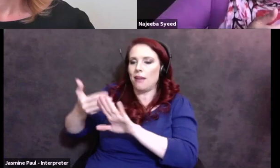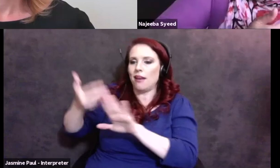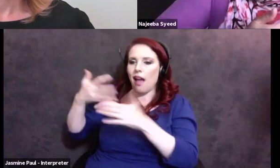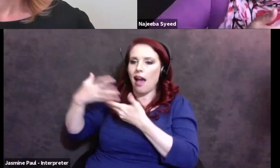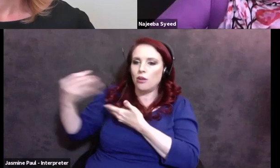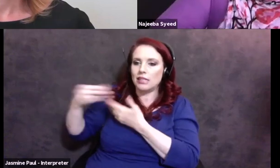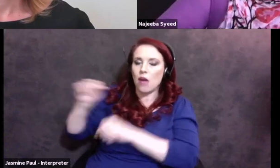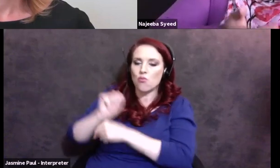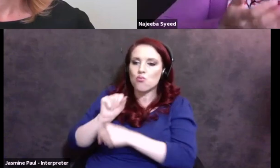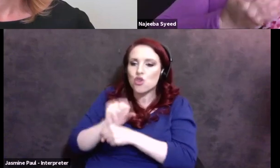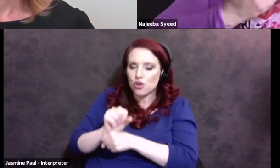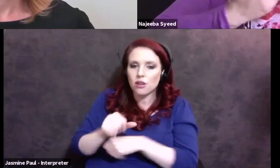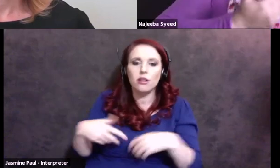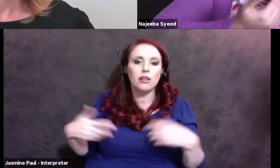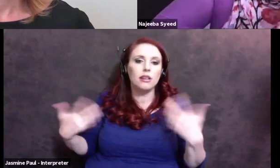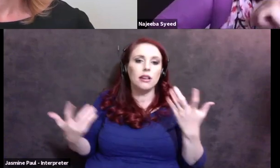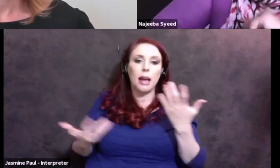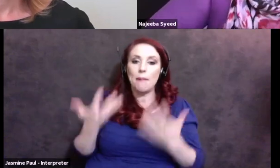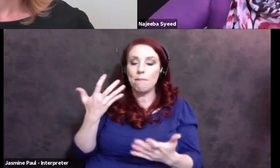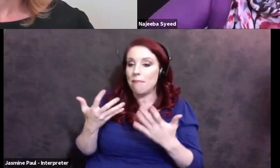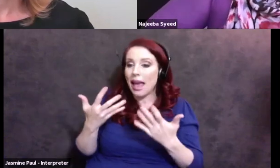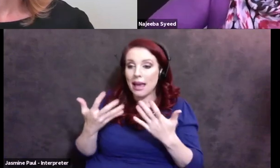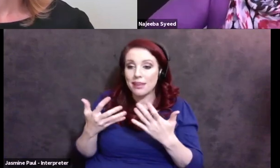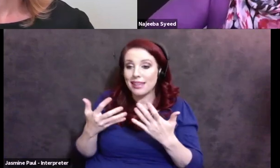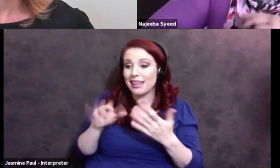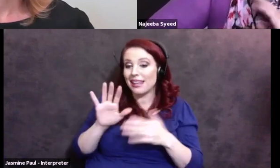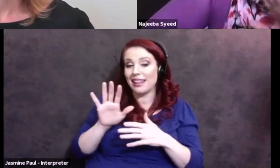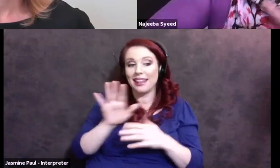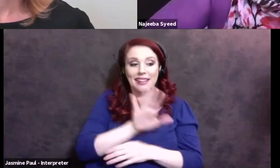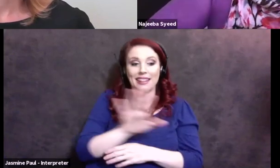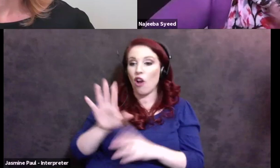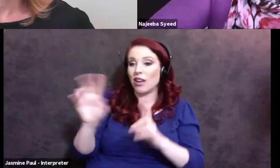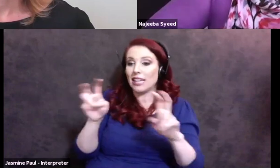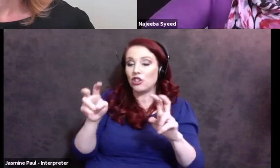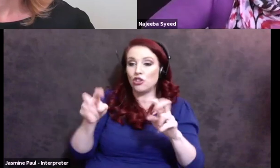workplace and some of these issues may go back for centuries.